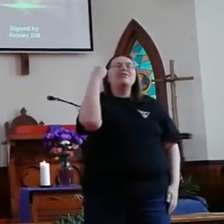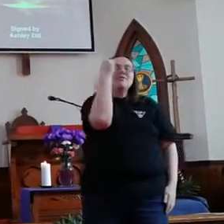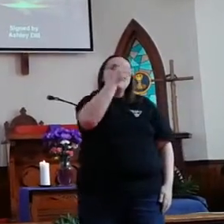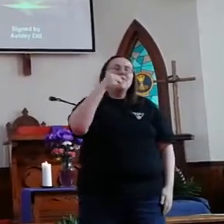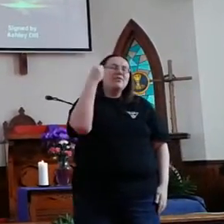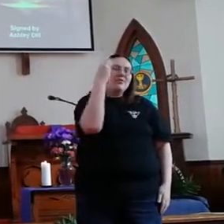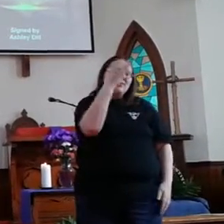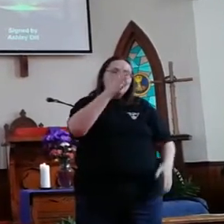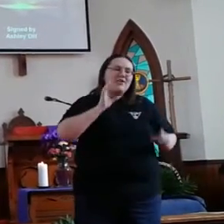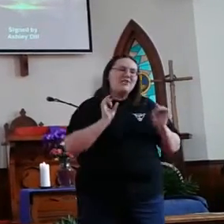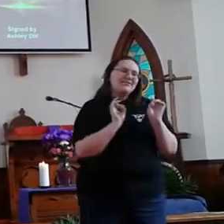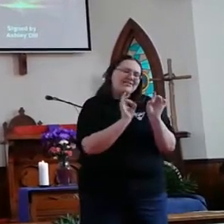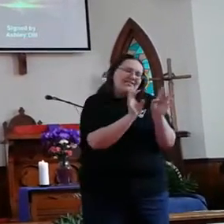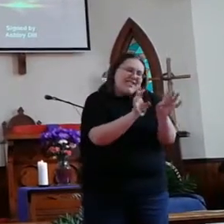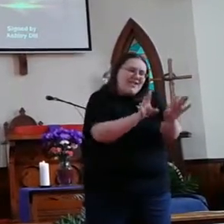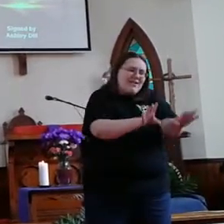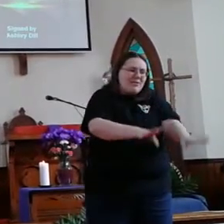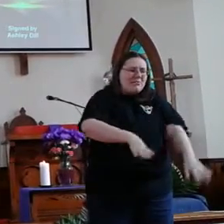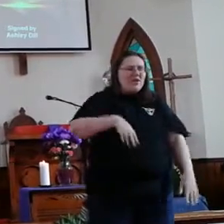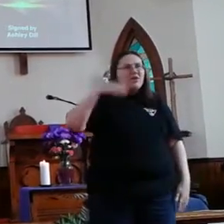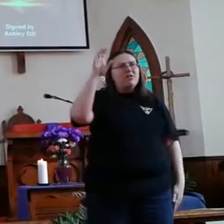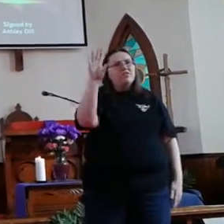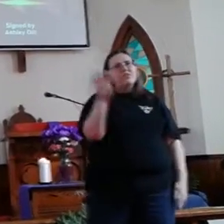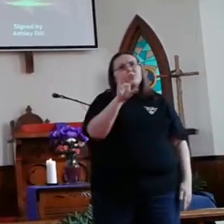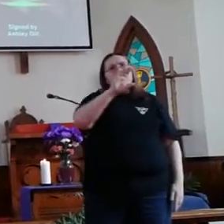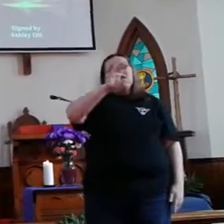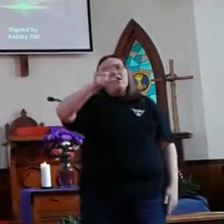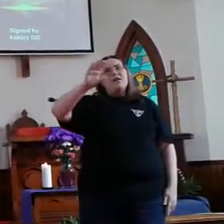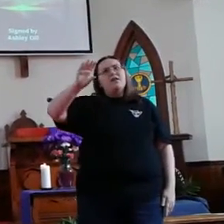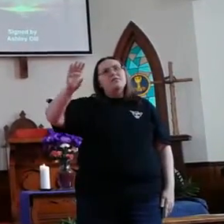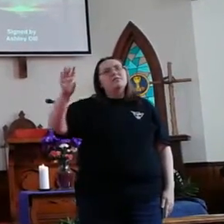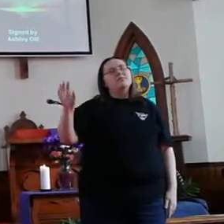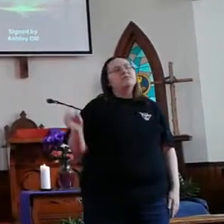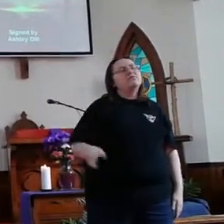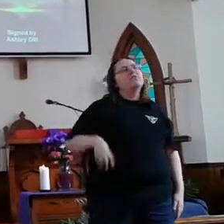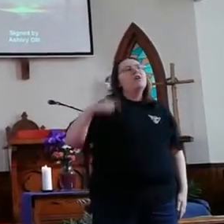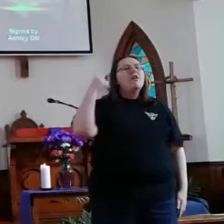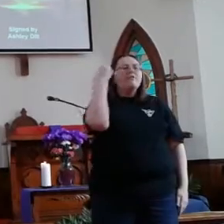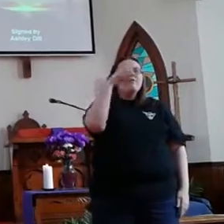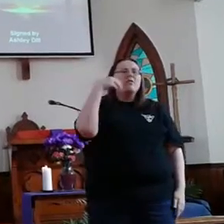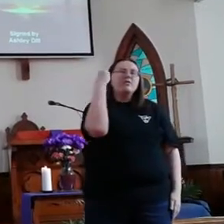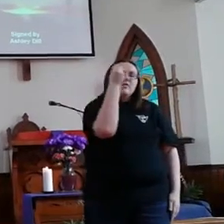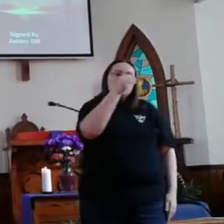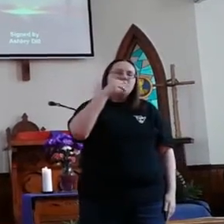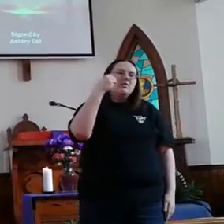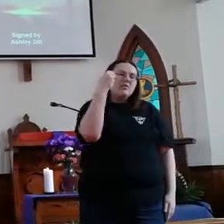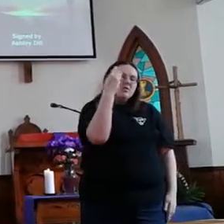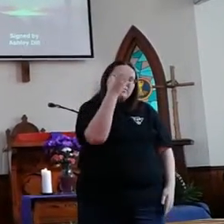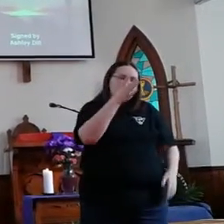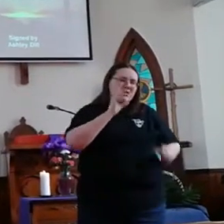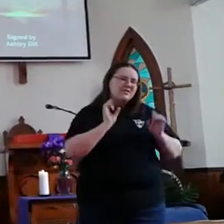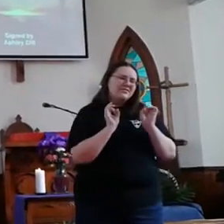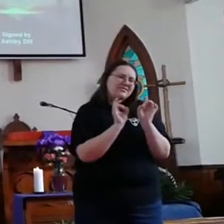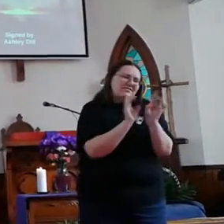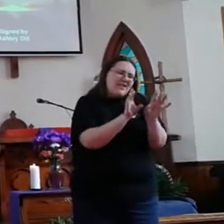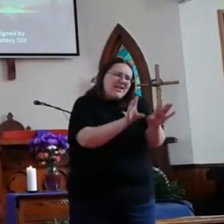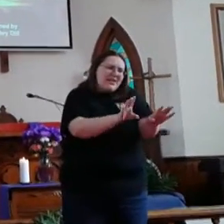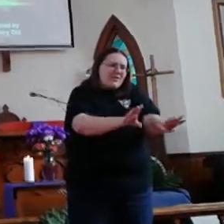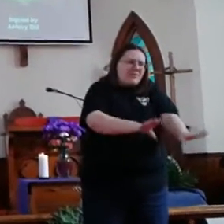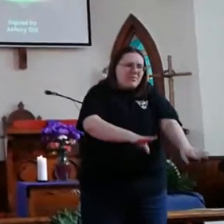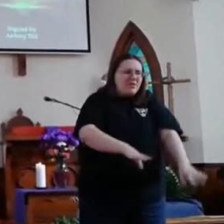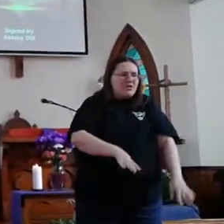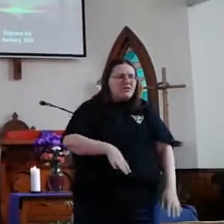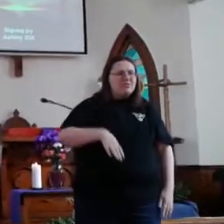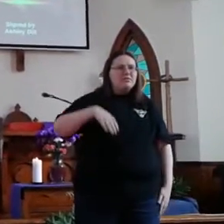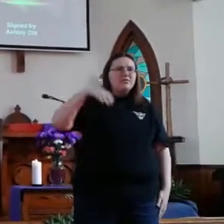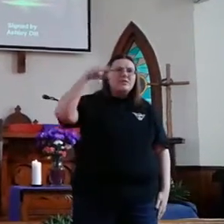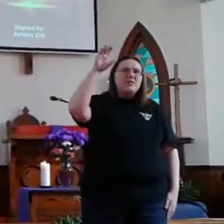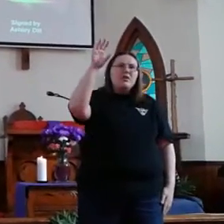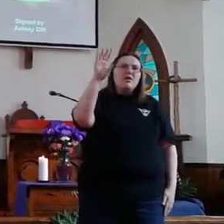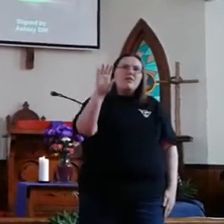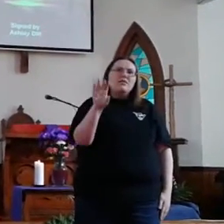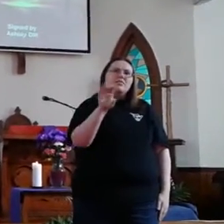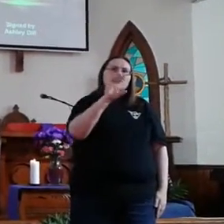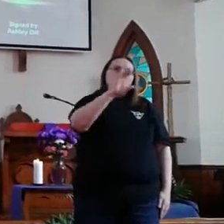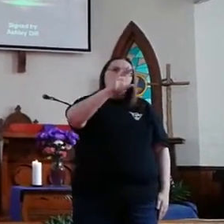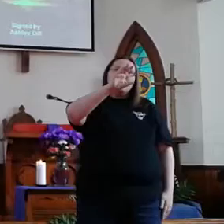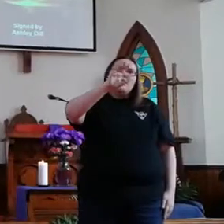For the beautiful terrible cross